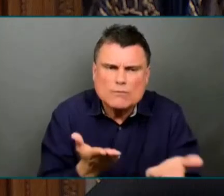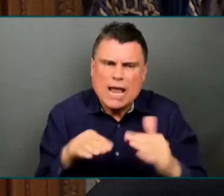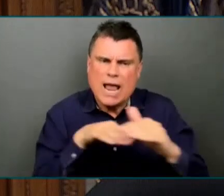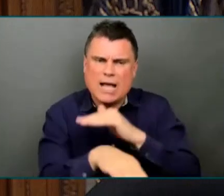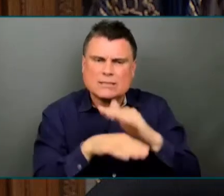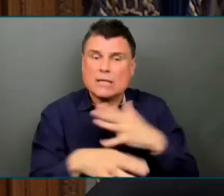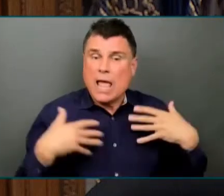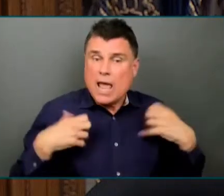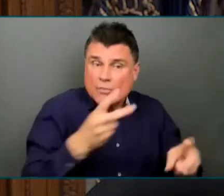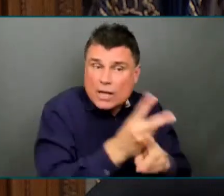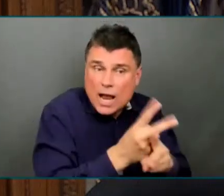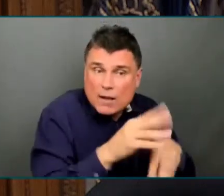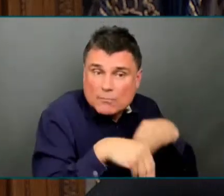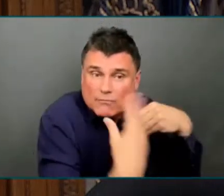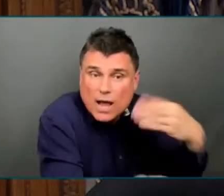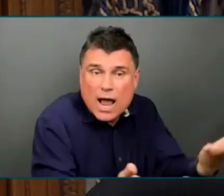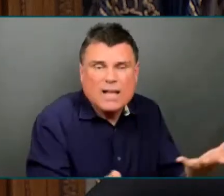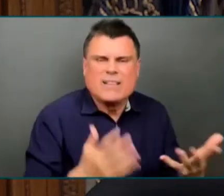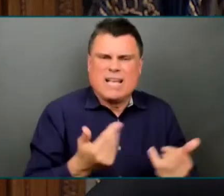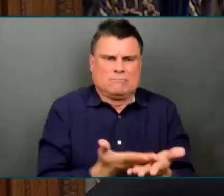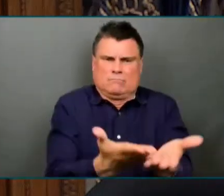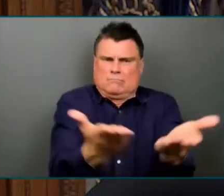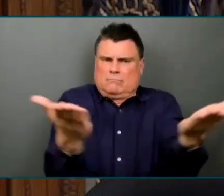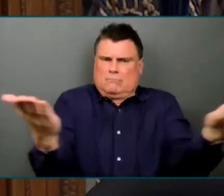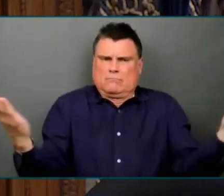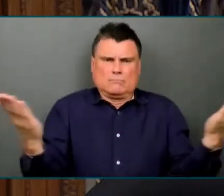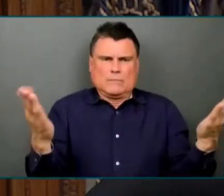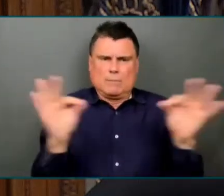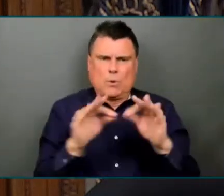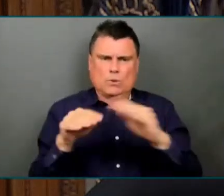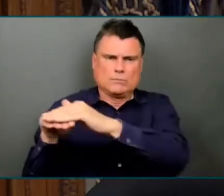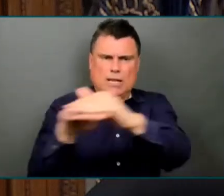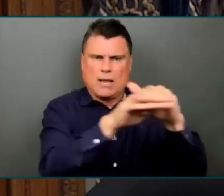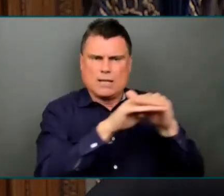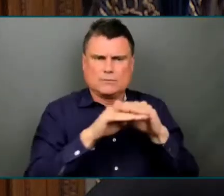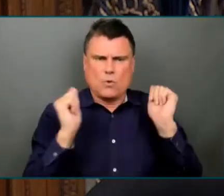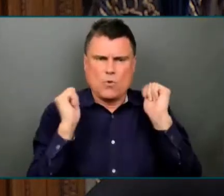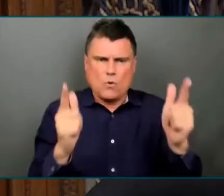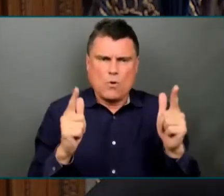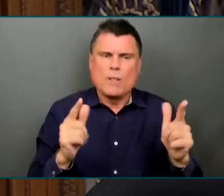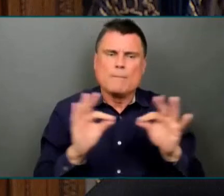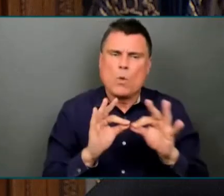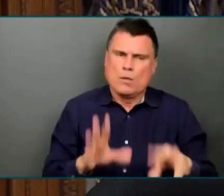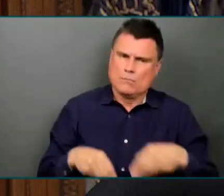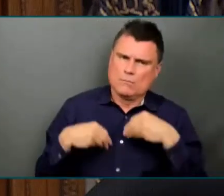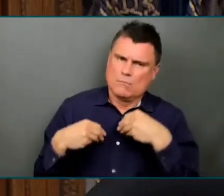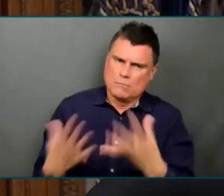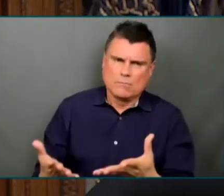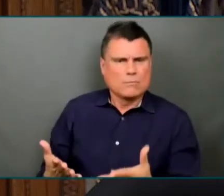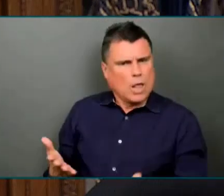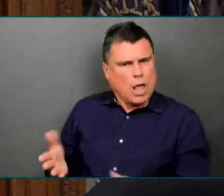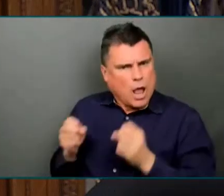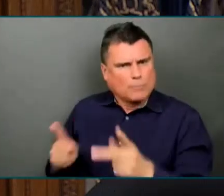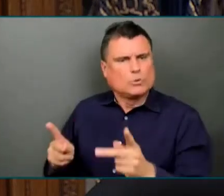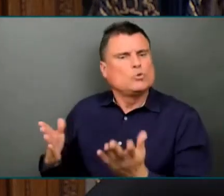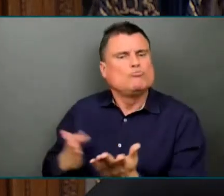provides us with a path to a barrier-free B.C. With that, I’ll conclude my remarks.